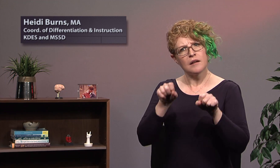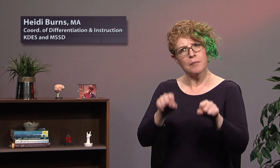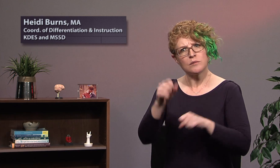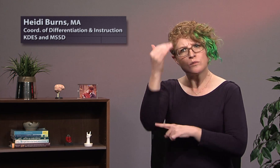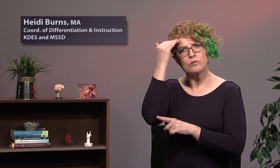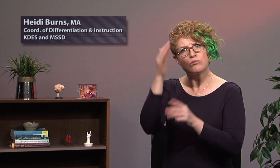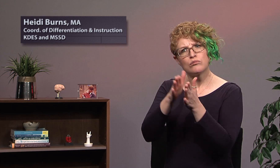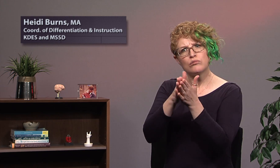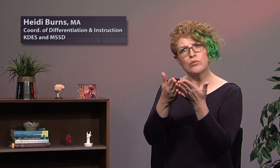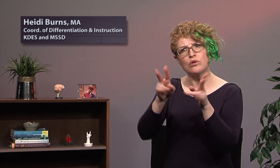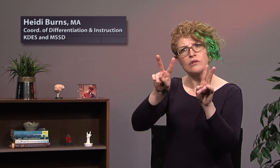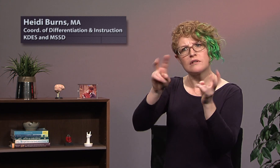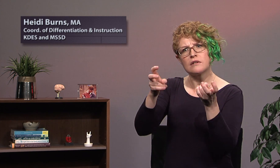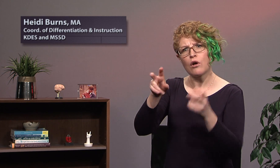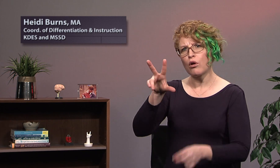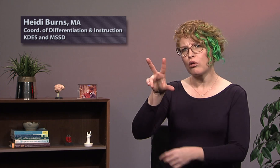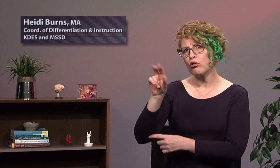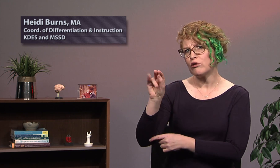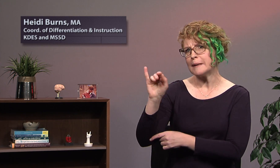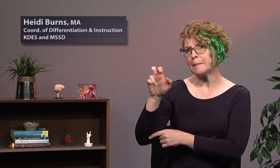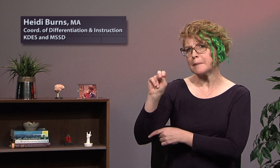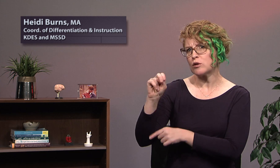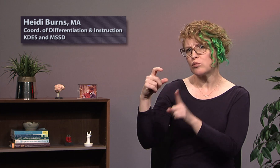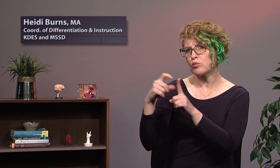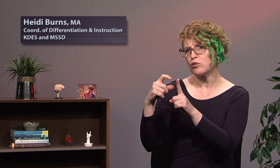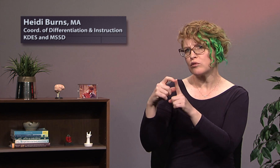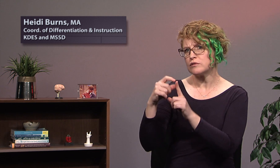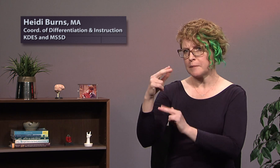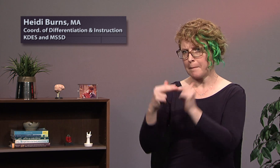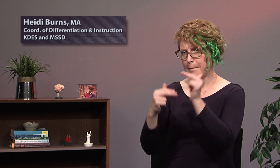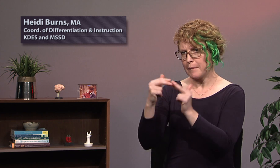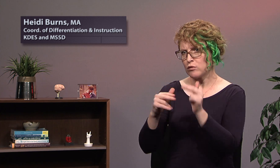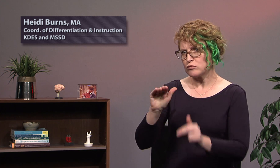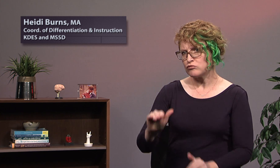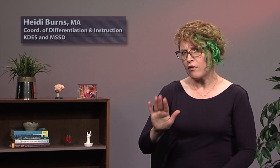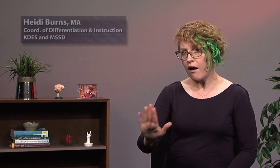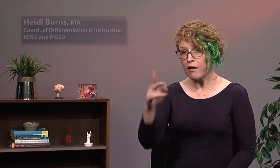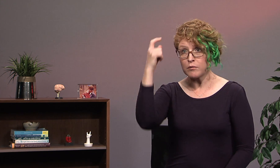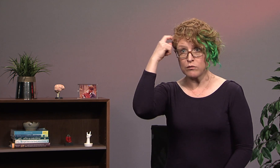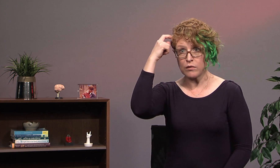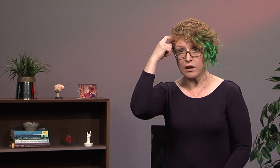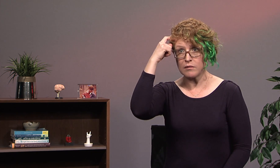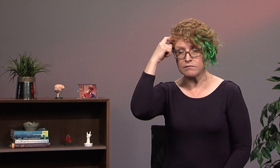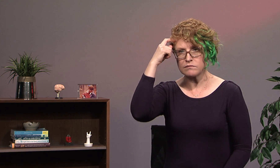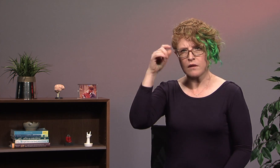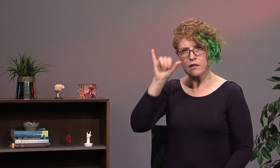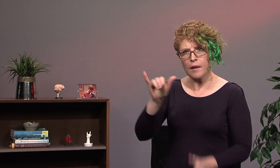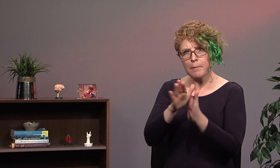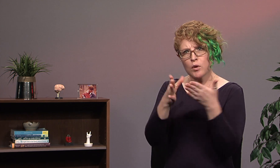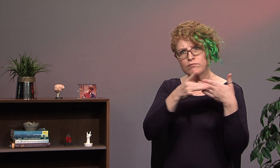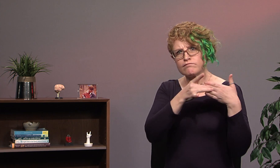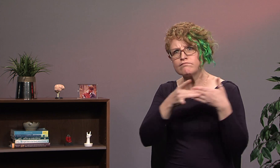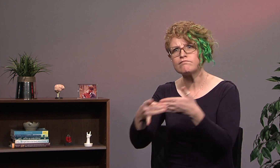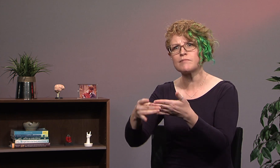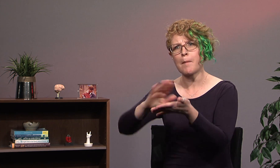Perhaps you have heard about the Thirty Million Words Initiative. This initiative, based on the book Thirty Million Words: Building a Child's Brain,